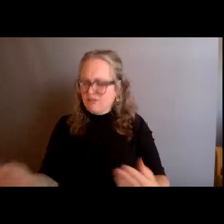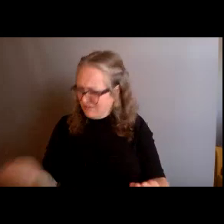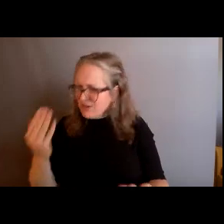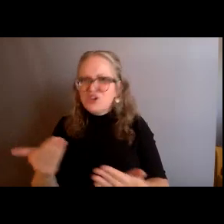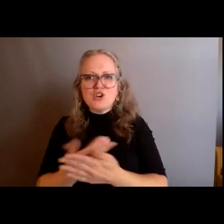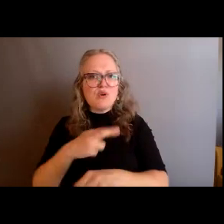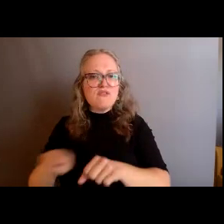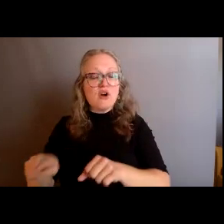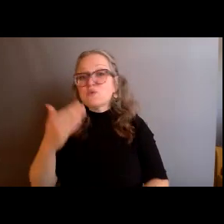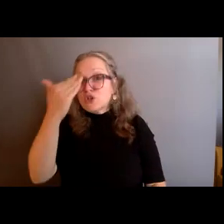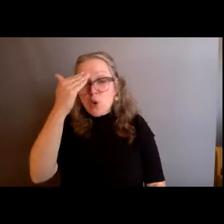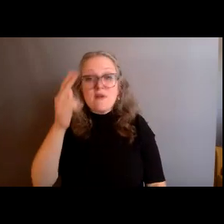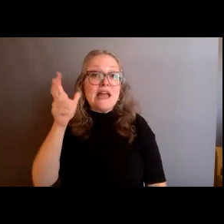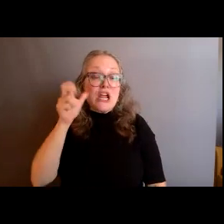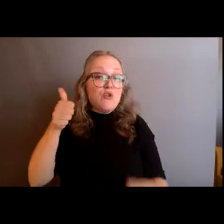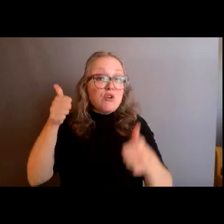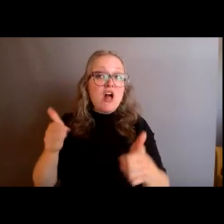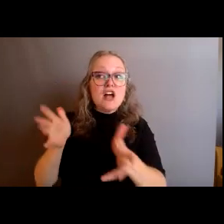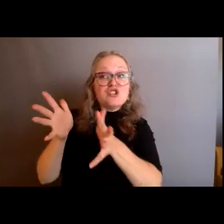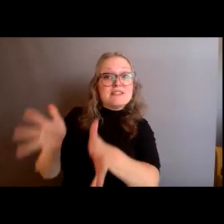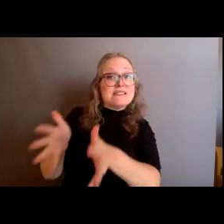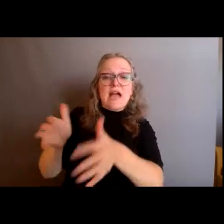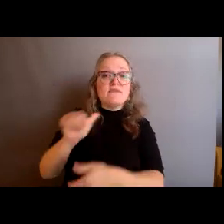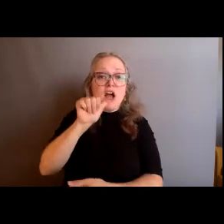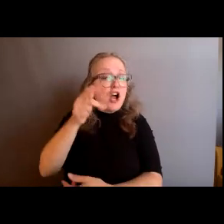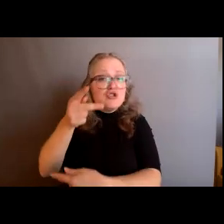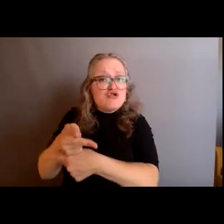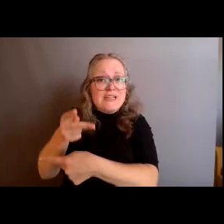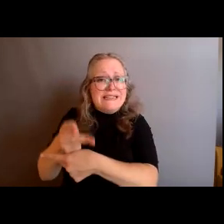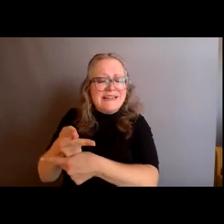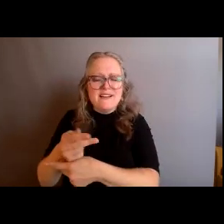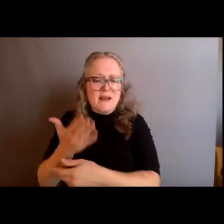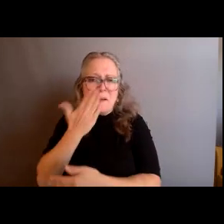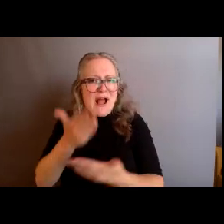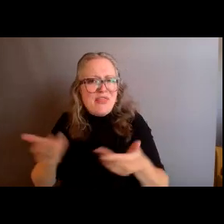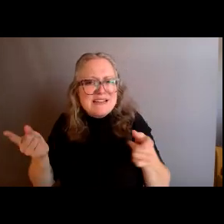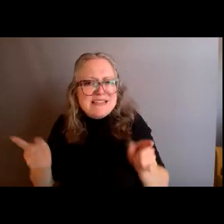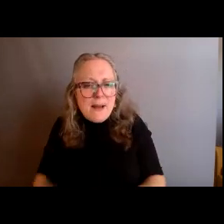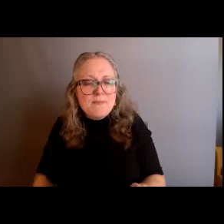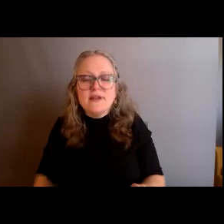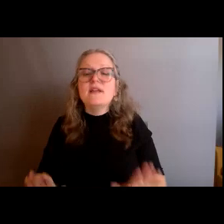untreated, bad things just happen. But you don't go deaf. I have people all the time say, well, they told me I was gonna go deaf.